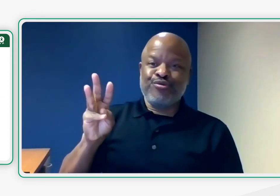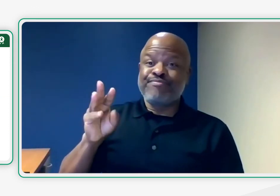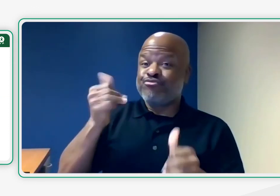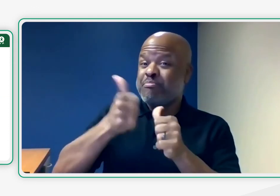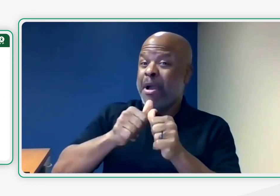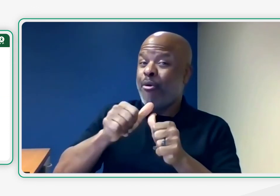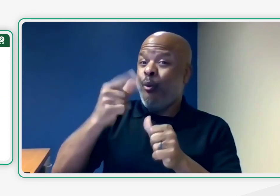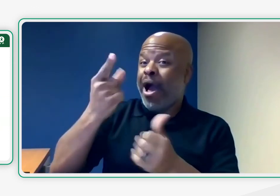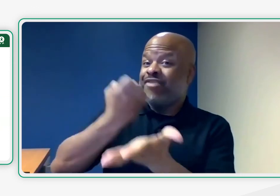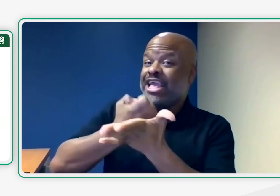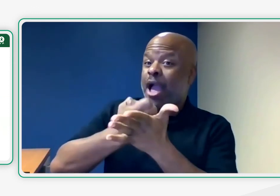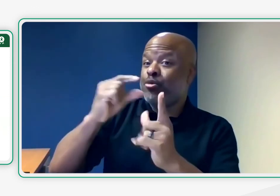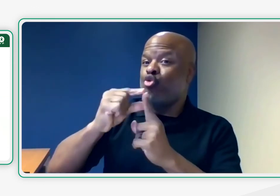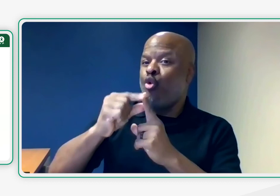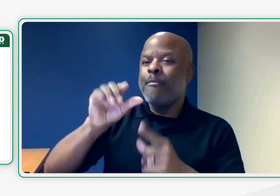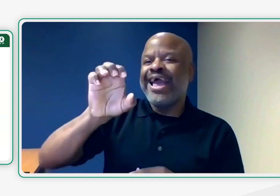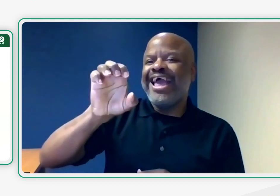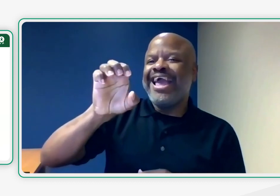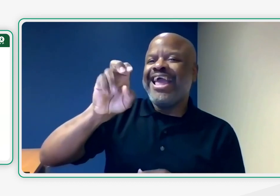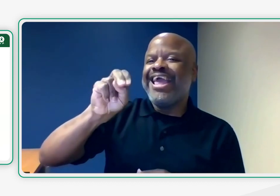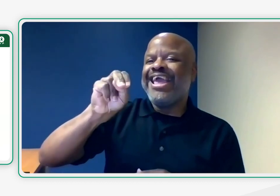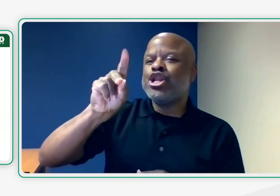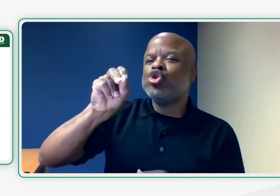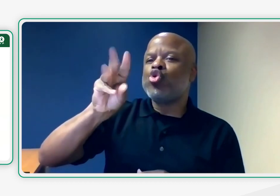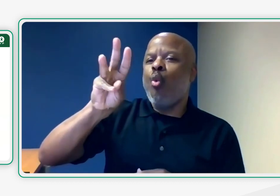going through the different options, and then deciding that, yes, BMW is the one for me.